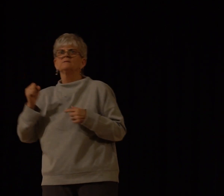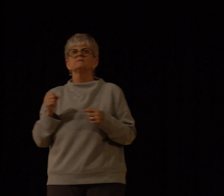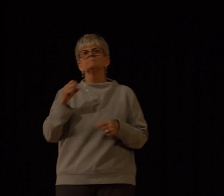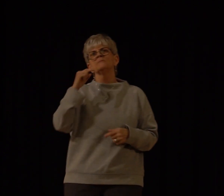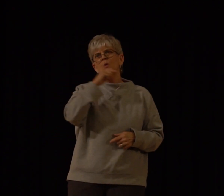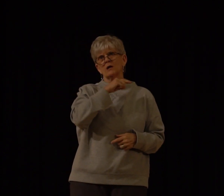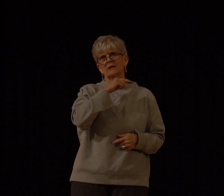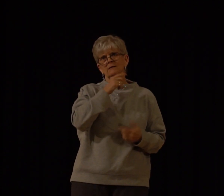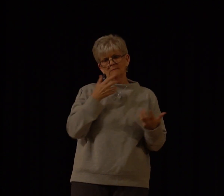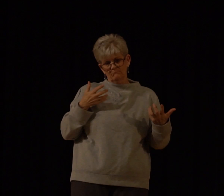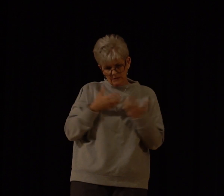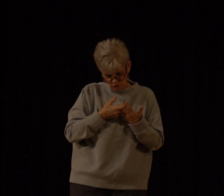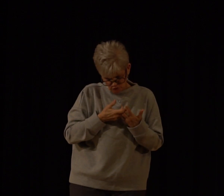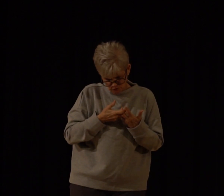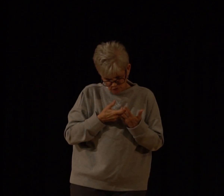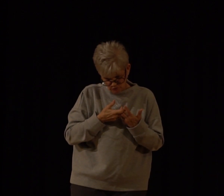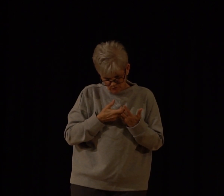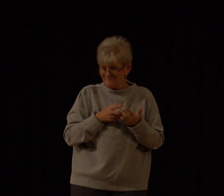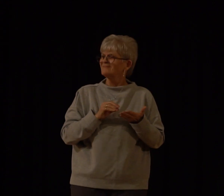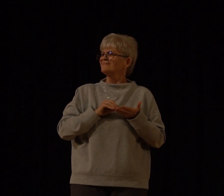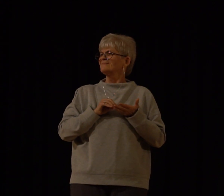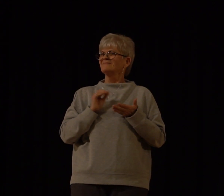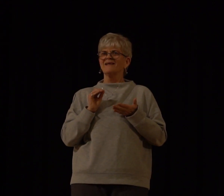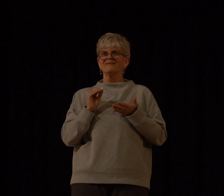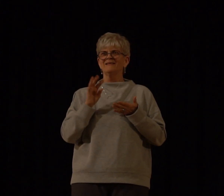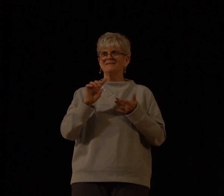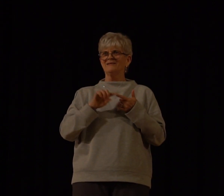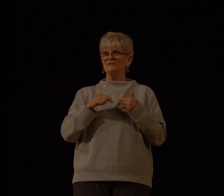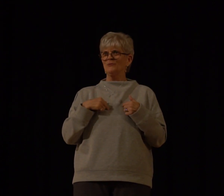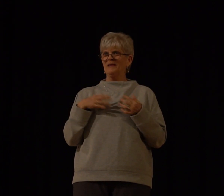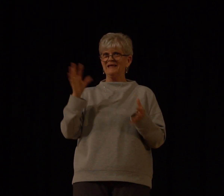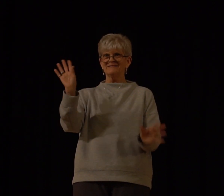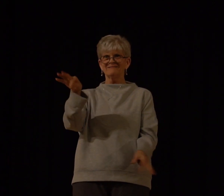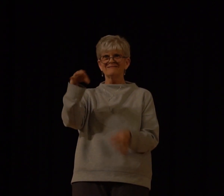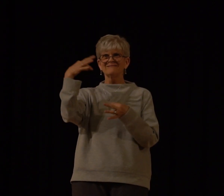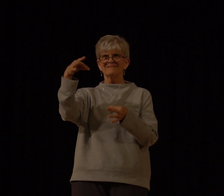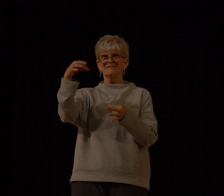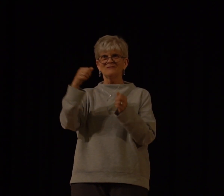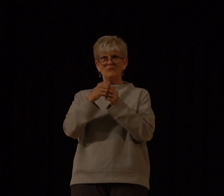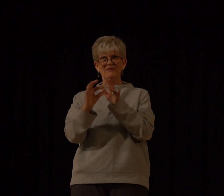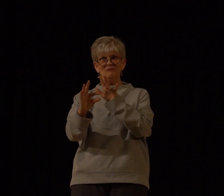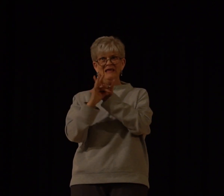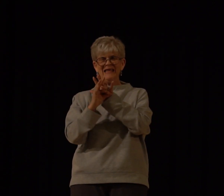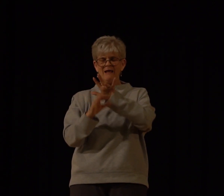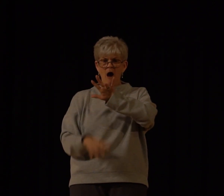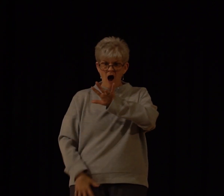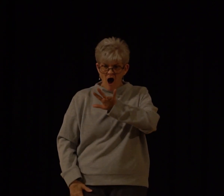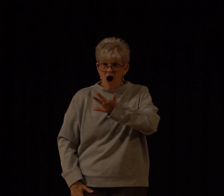school site department where I ended up, and I was in Milwaukee, and they sent me a letter